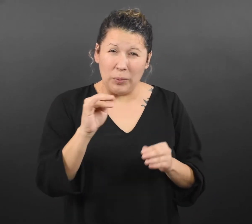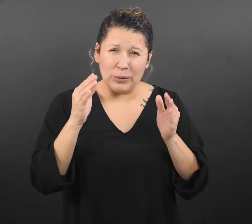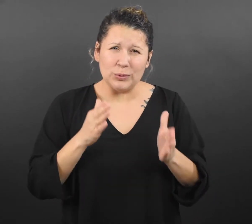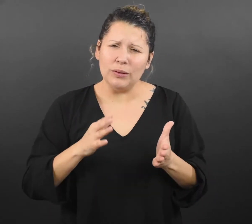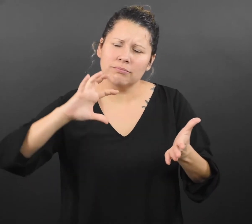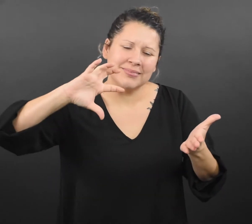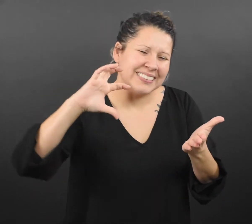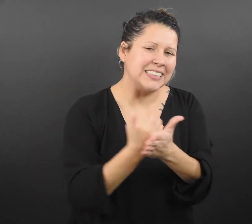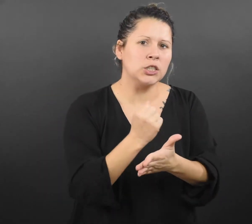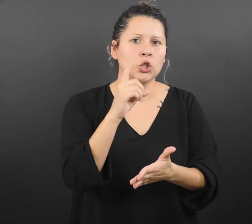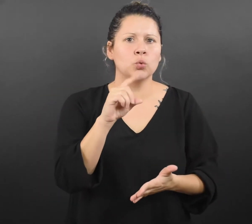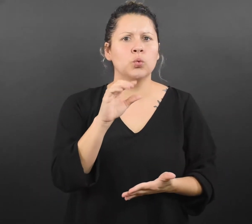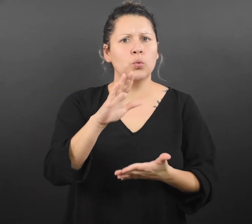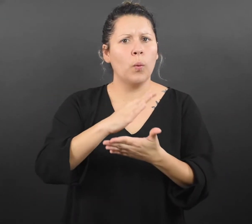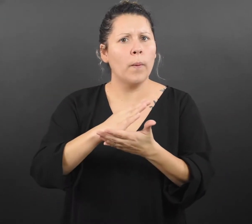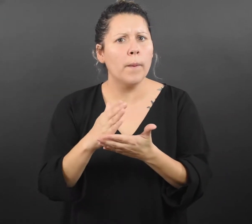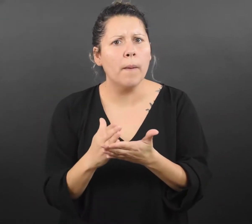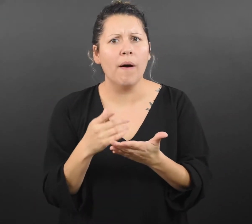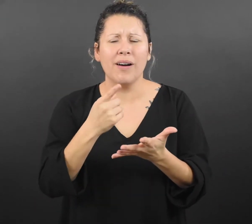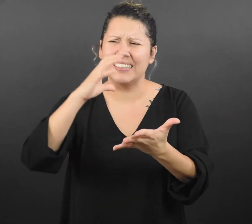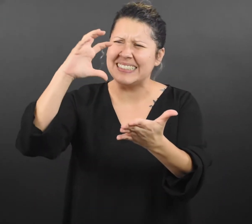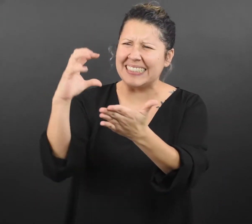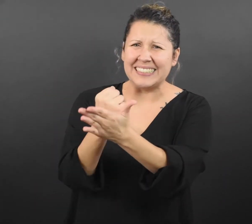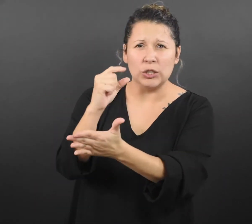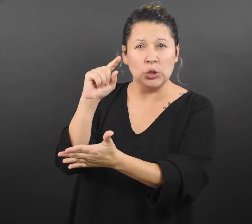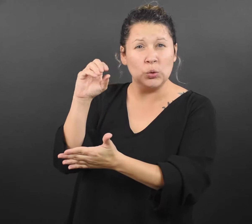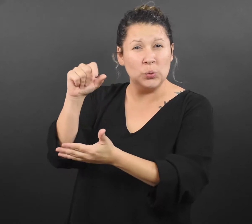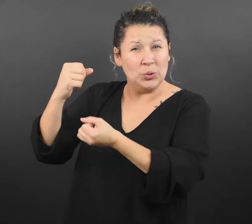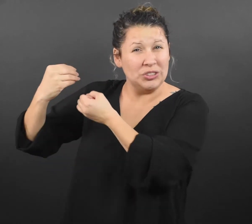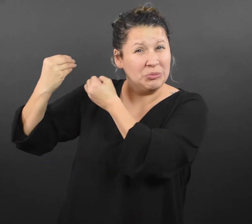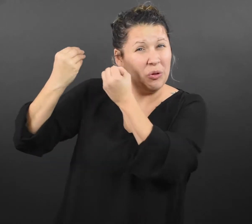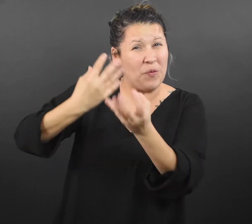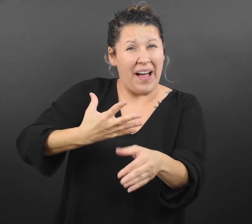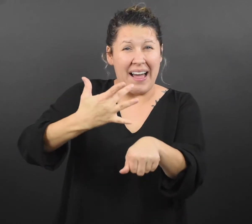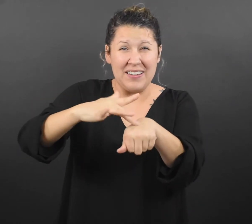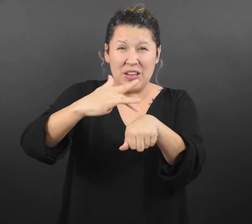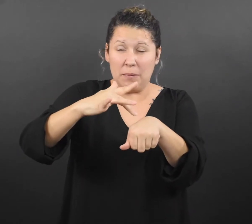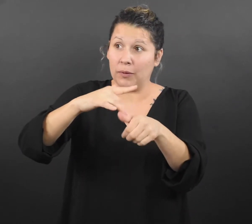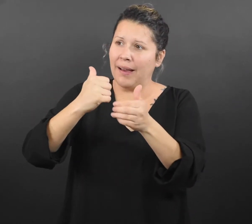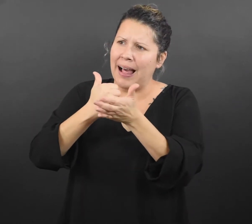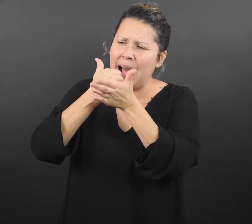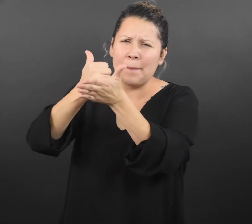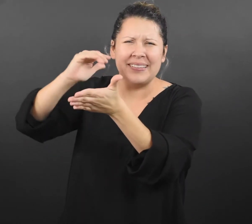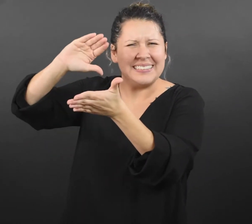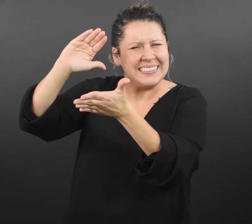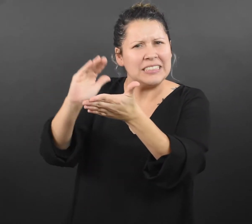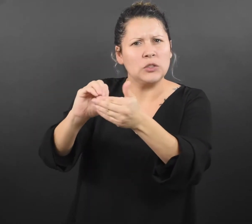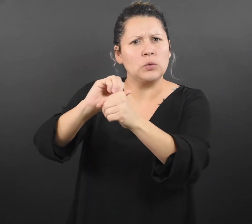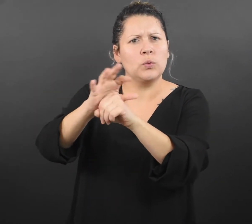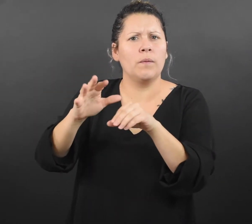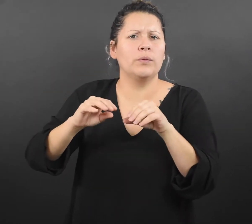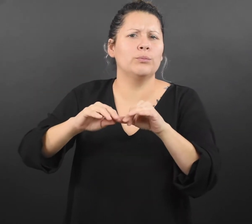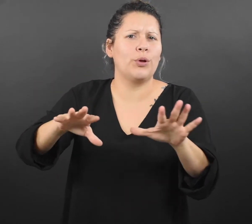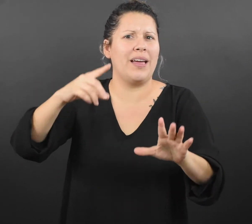part by using the effective tools now available to us to reduce the spread of COVID in our communities,” said Minnesota Department of Health Commissioner Jan Malcolm.